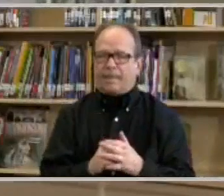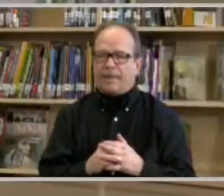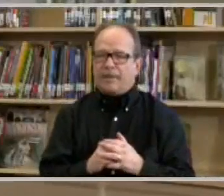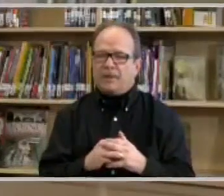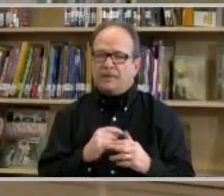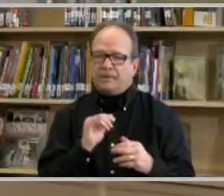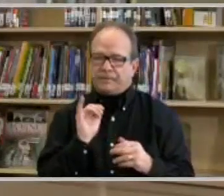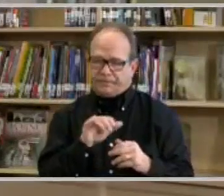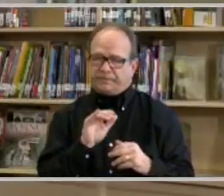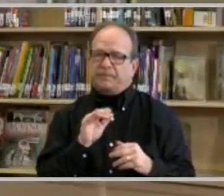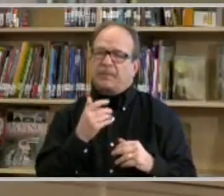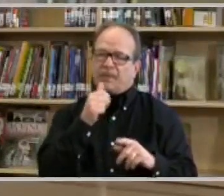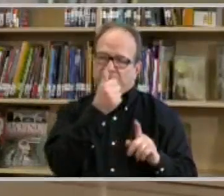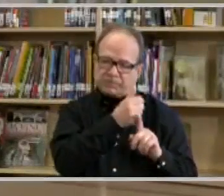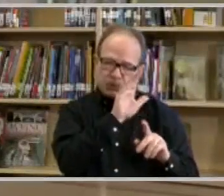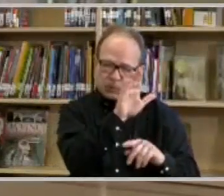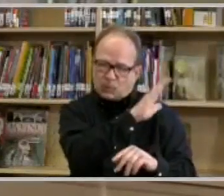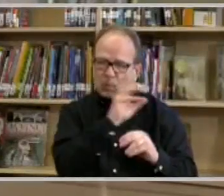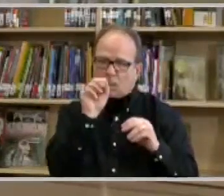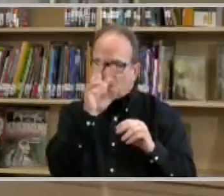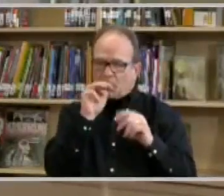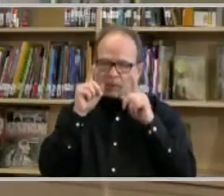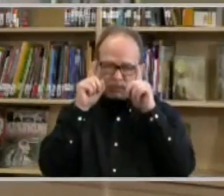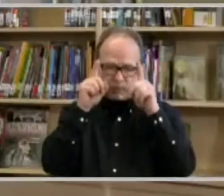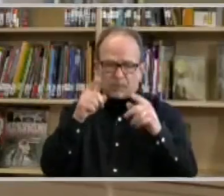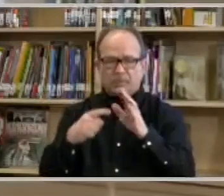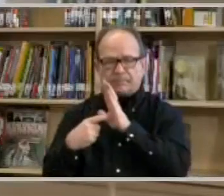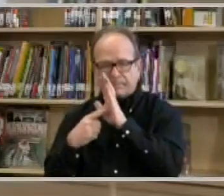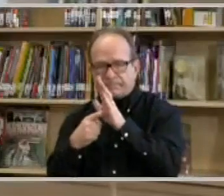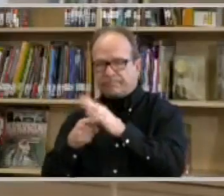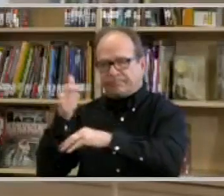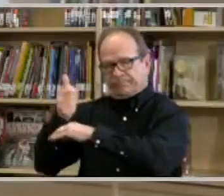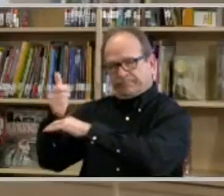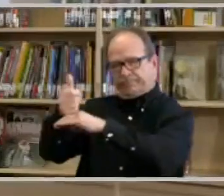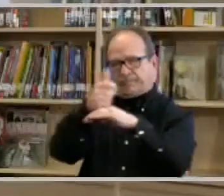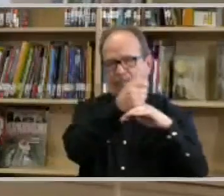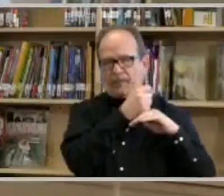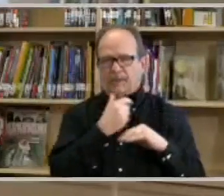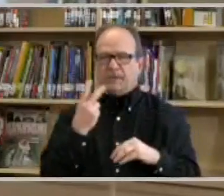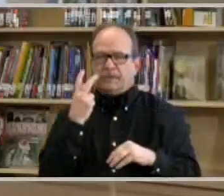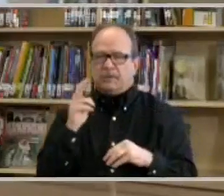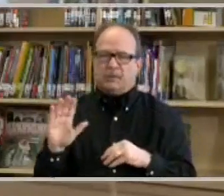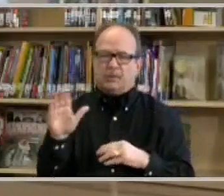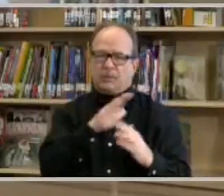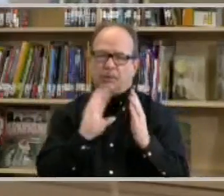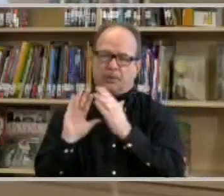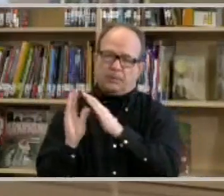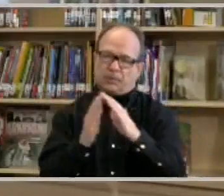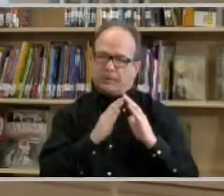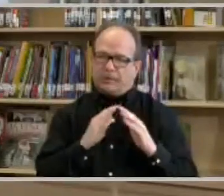WASHINGTON, AND THEY SHOULD